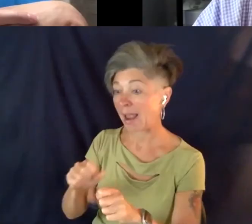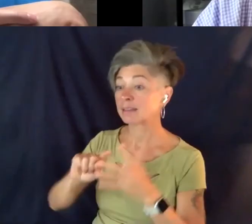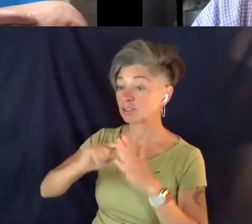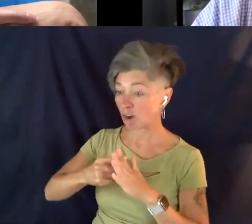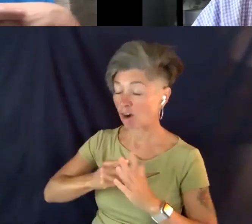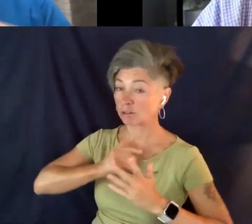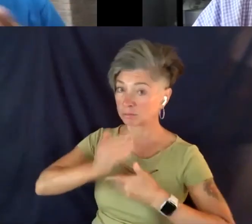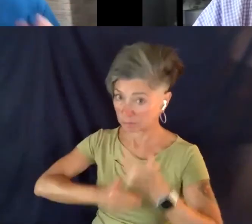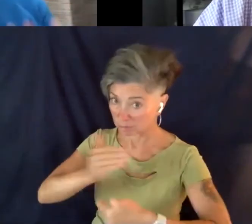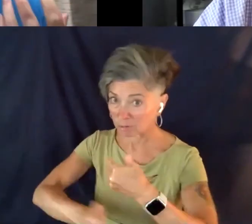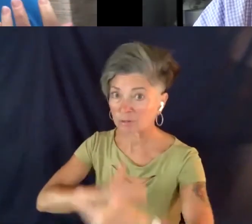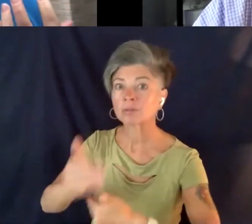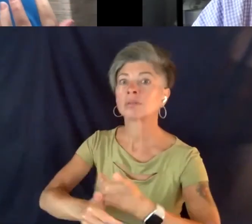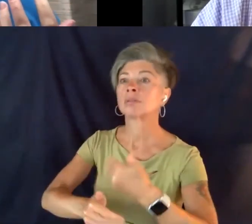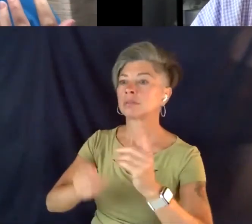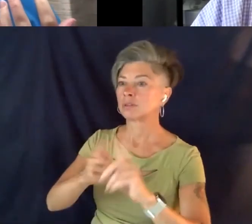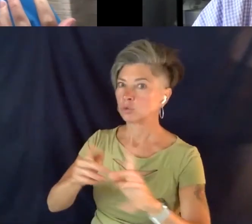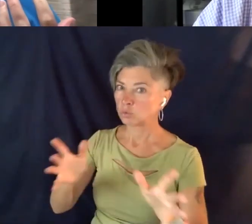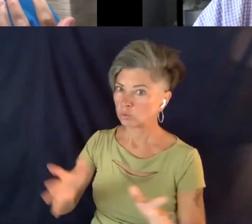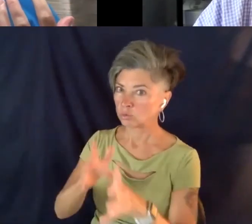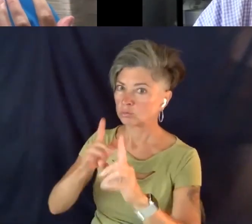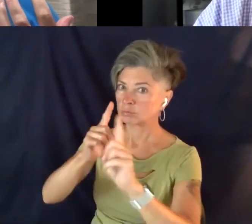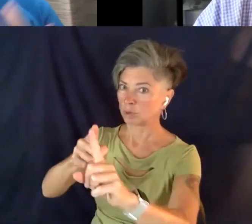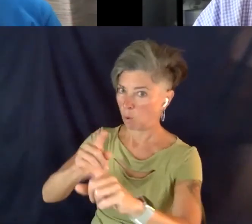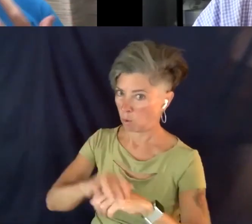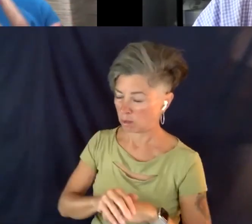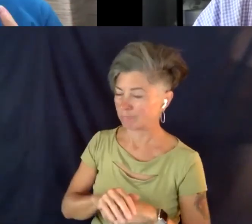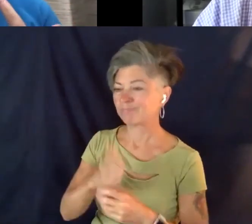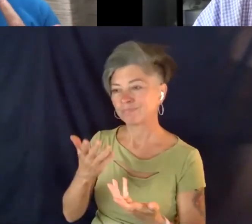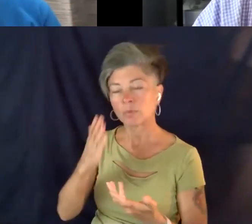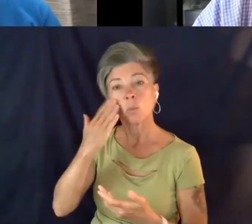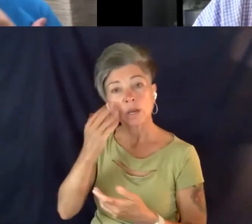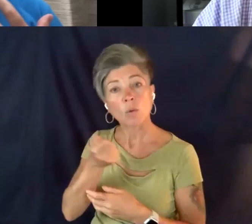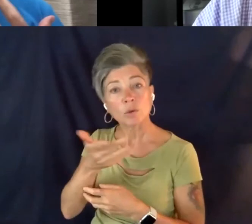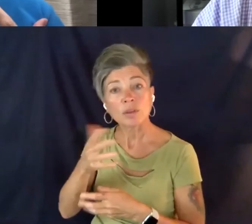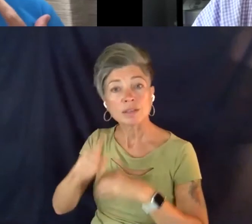So we know a couple of things about hormone replacement therapy and that is